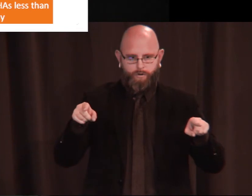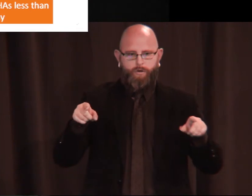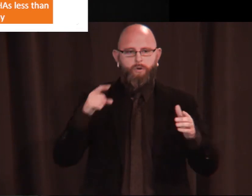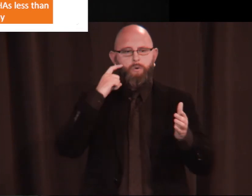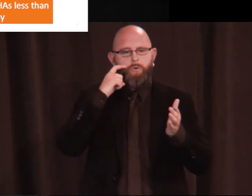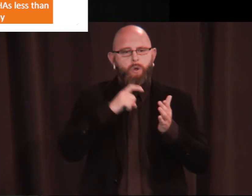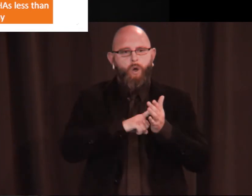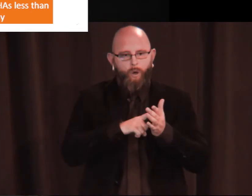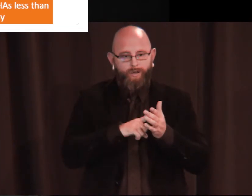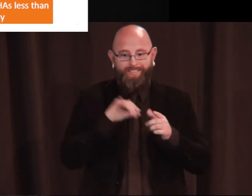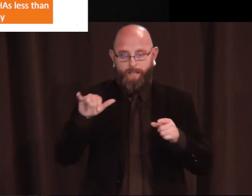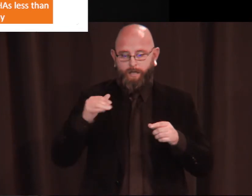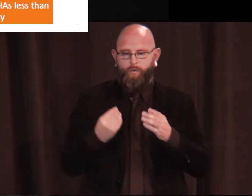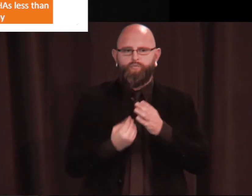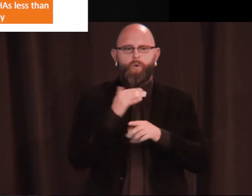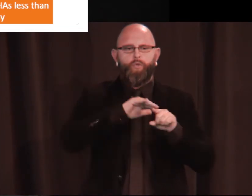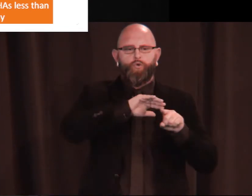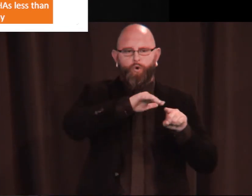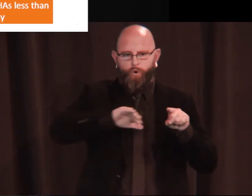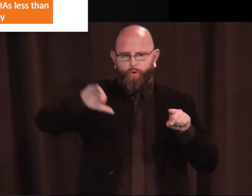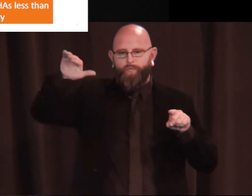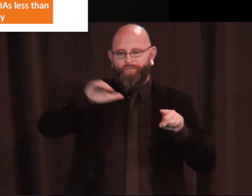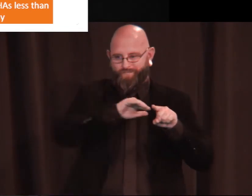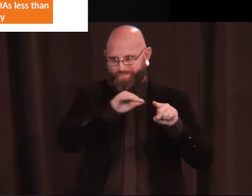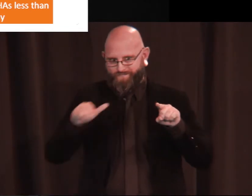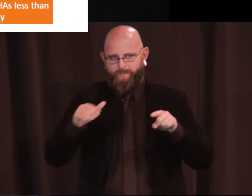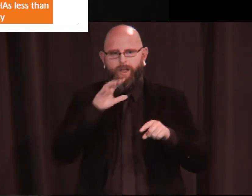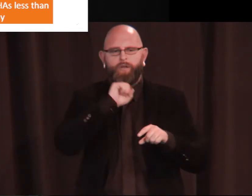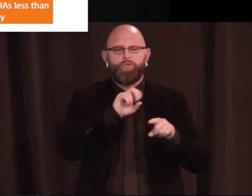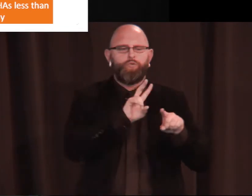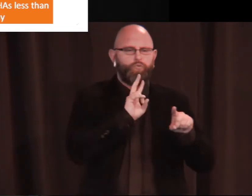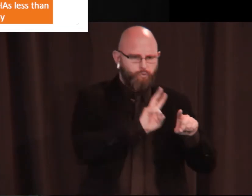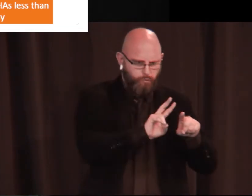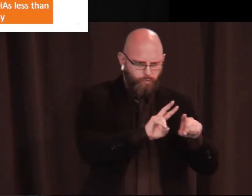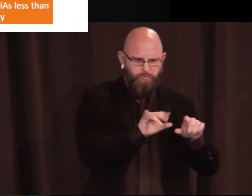at age 2, we don't see much of a difference. So, that's what parents report to us, too.